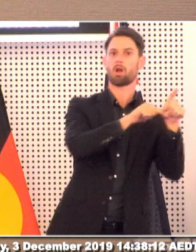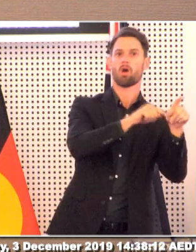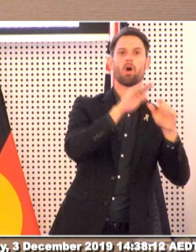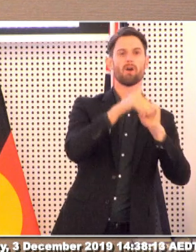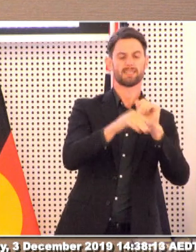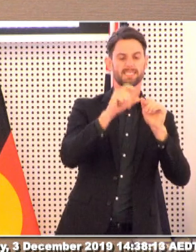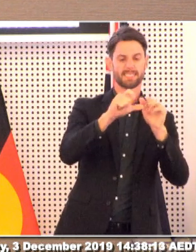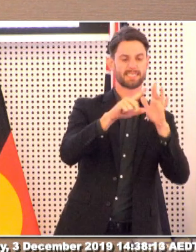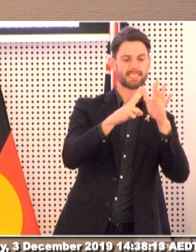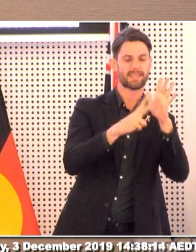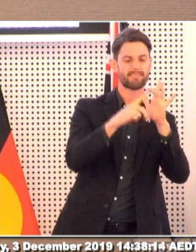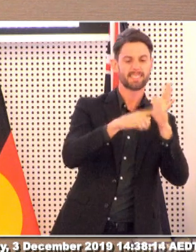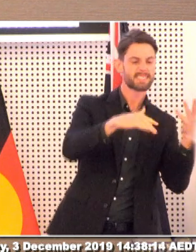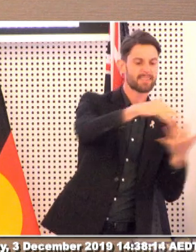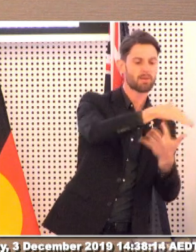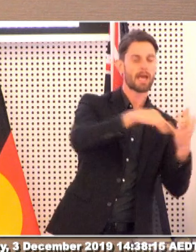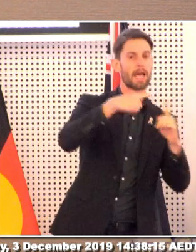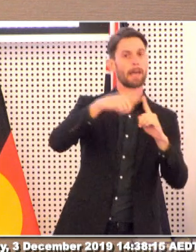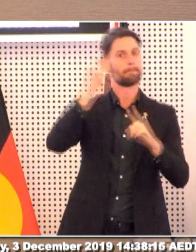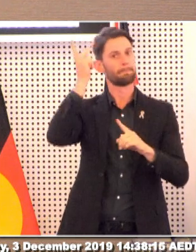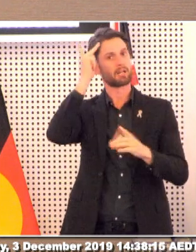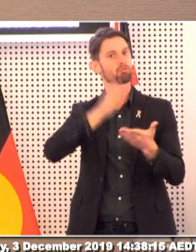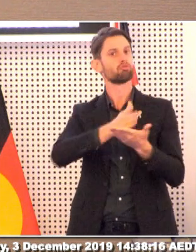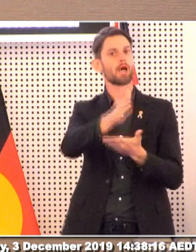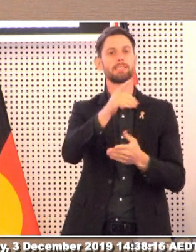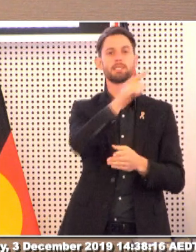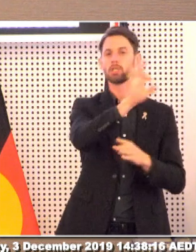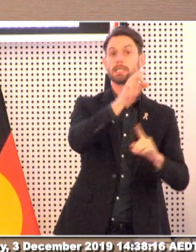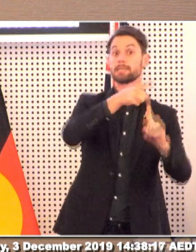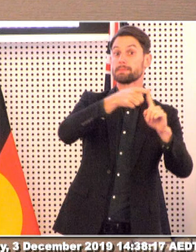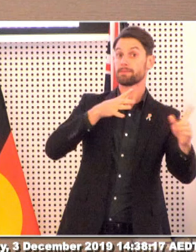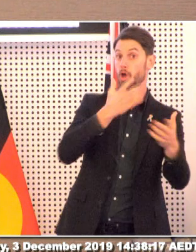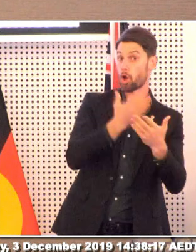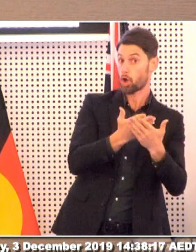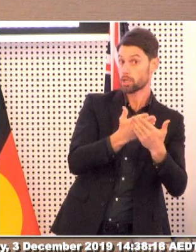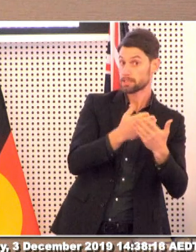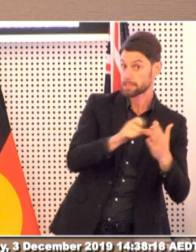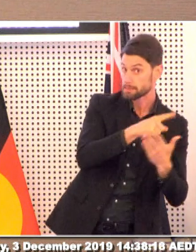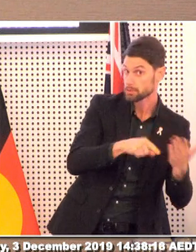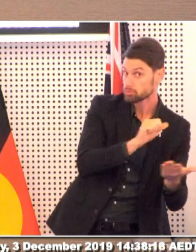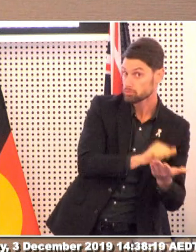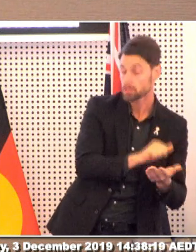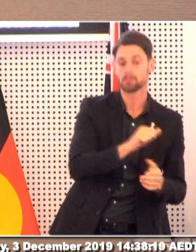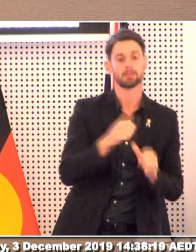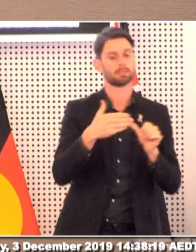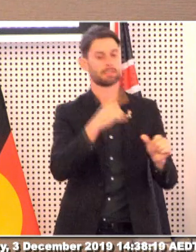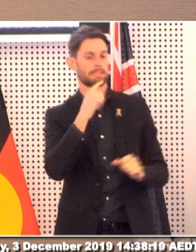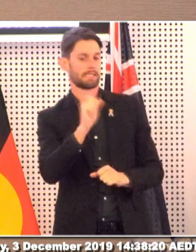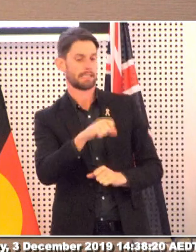It’s not a disability-specific focus. That’s right. And in terms of how the charter deals with disability at the